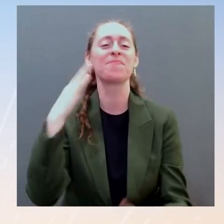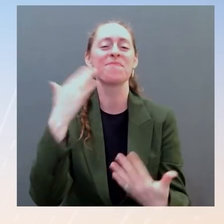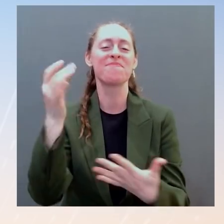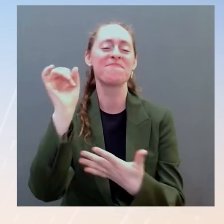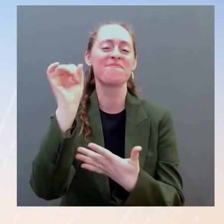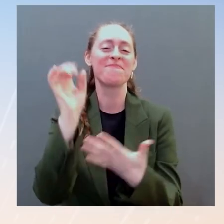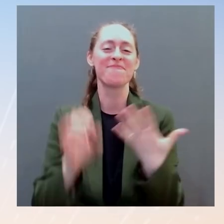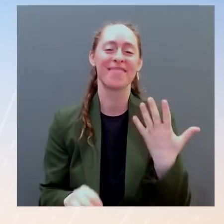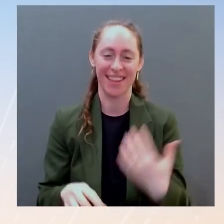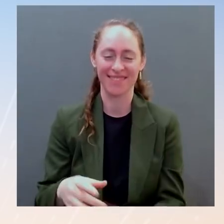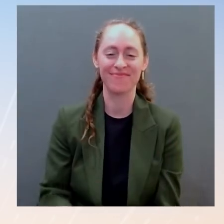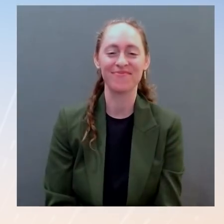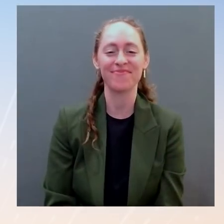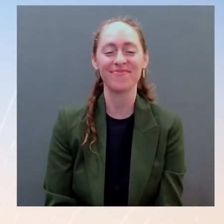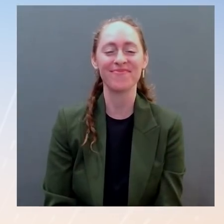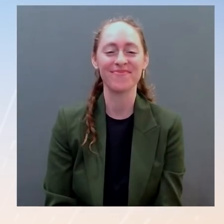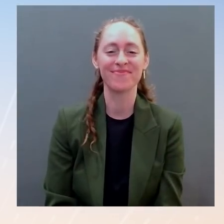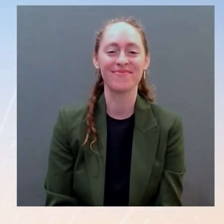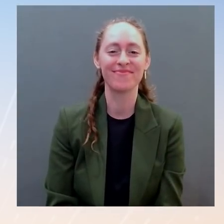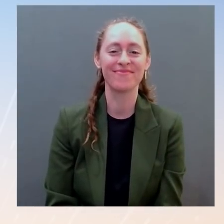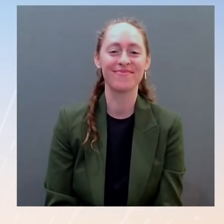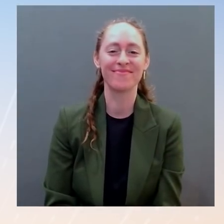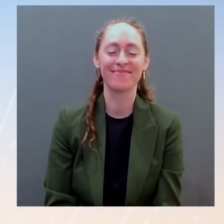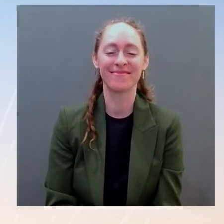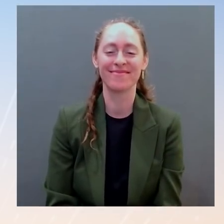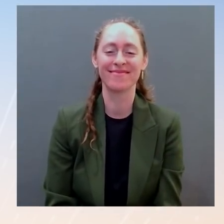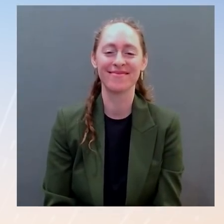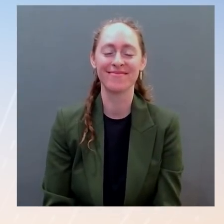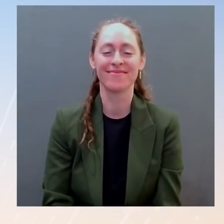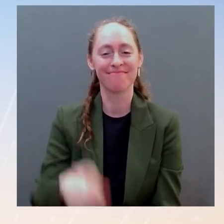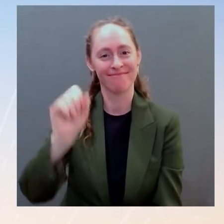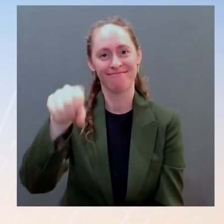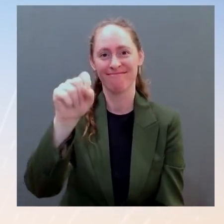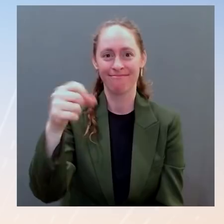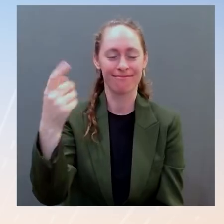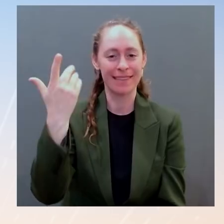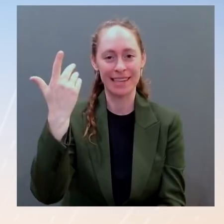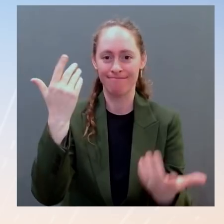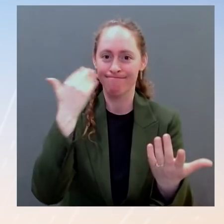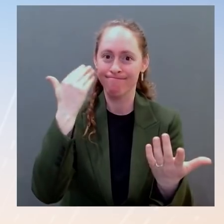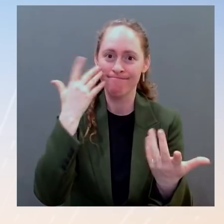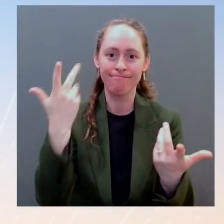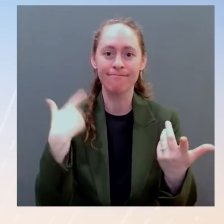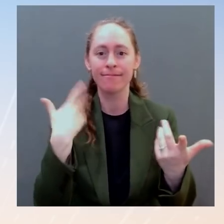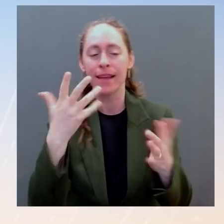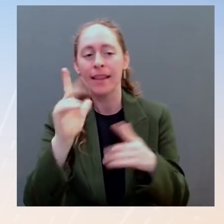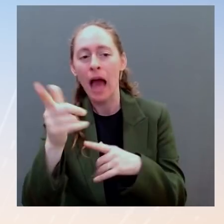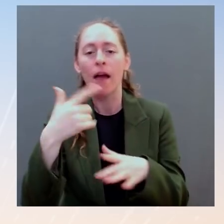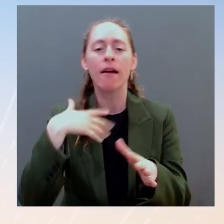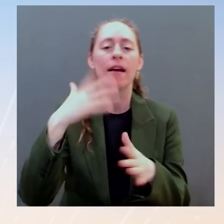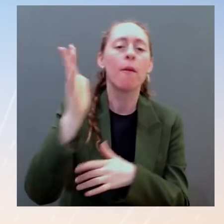with frequent freight delay -- rail delays and poor service, which has stranded shipments of grain, fertilizer, ethanol,